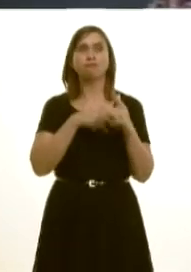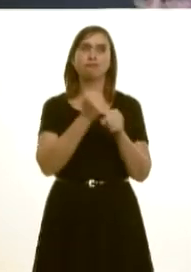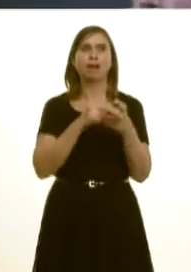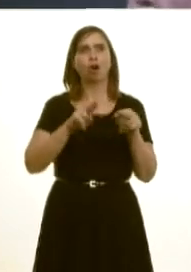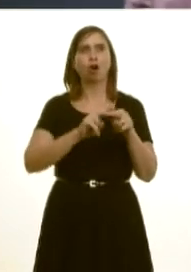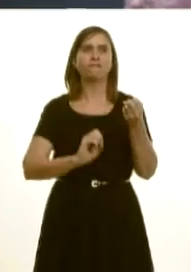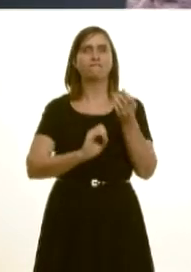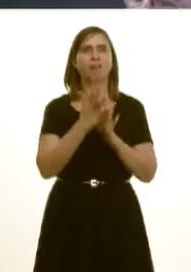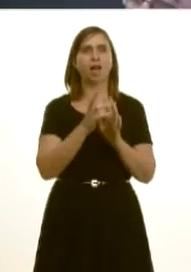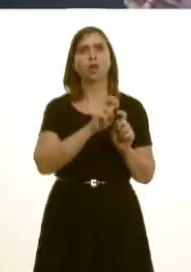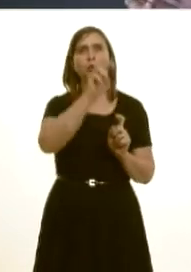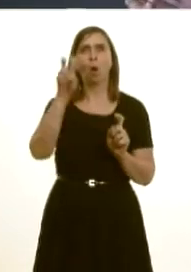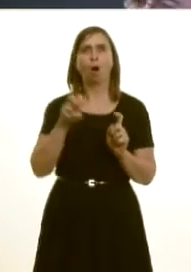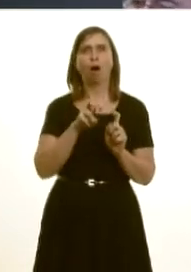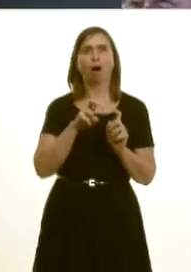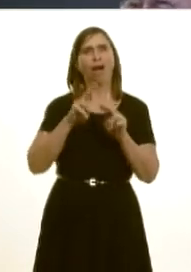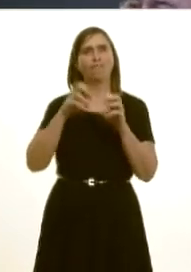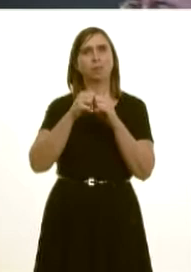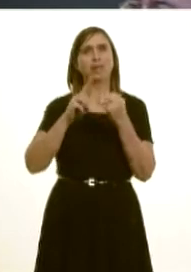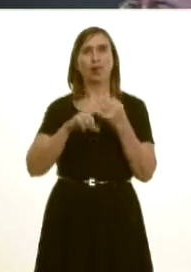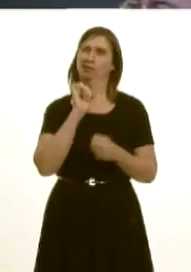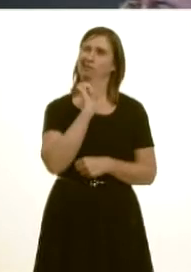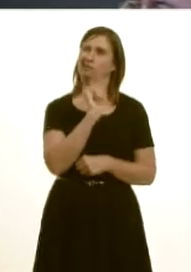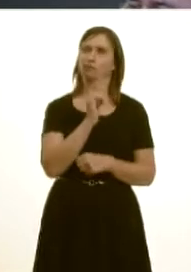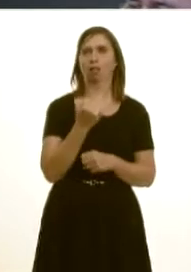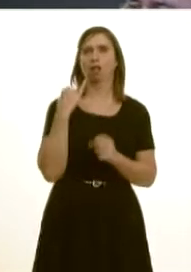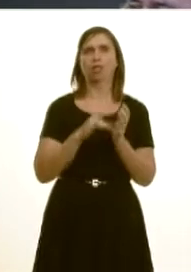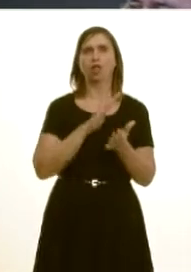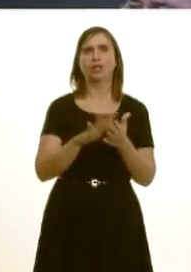by the Fire Brigades Union last Thursday. It has published ‘Sounding the Alarm’,